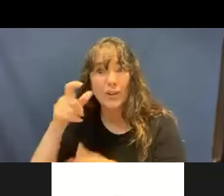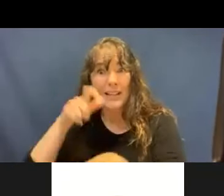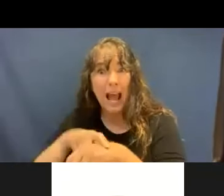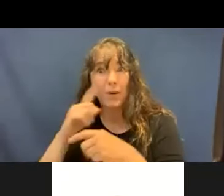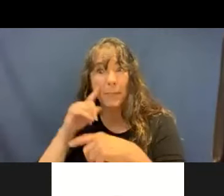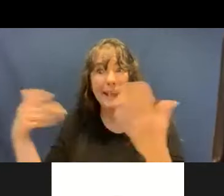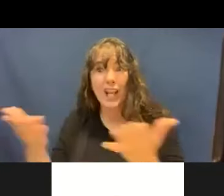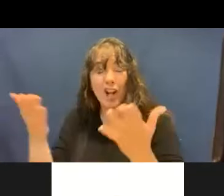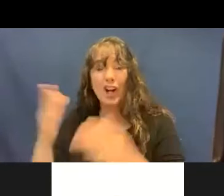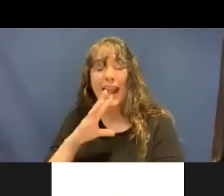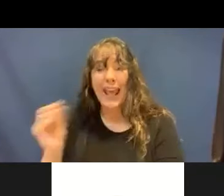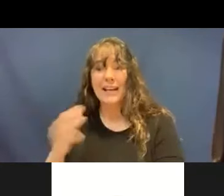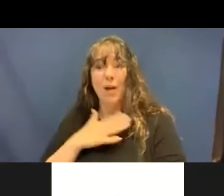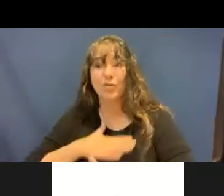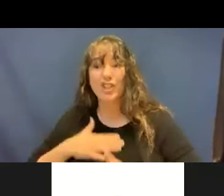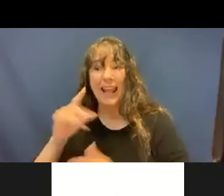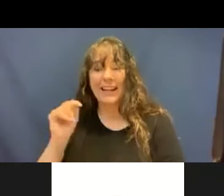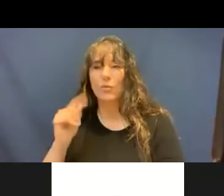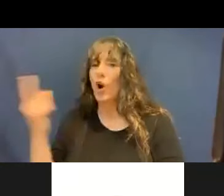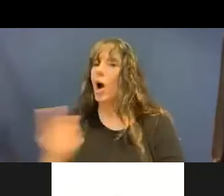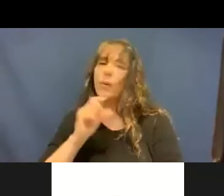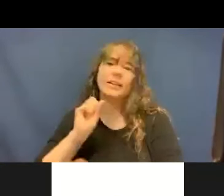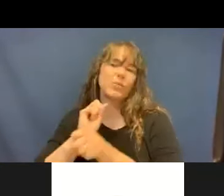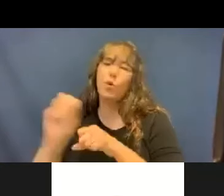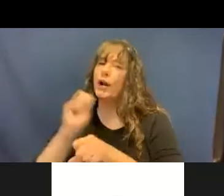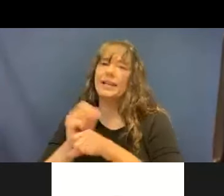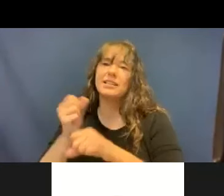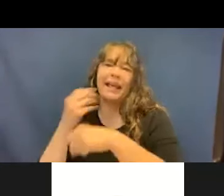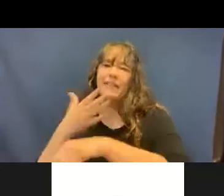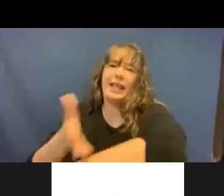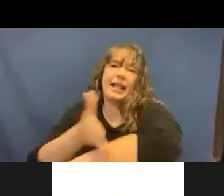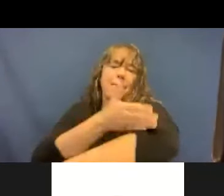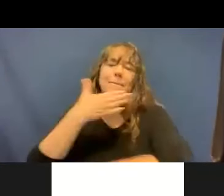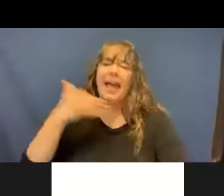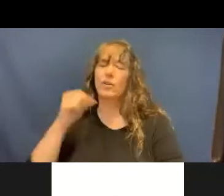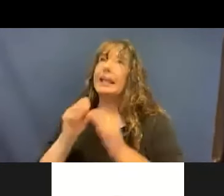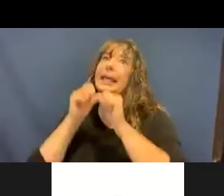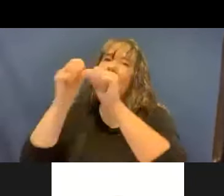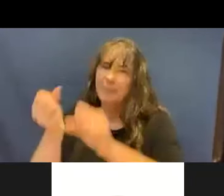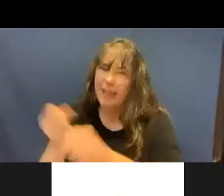for being here, and I appreciate it. And we're always working to make things better and make